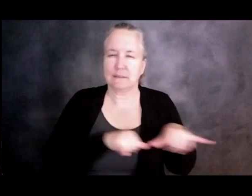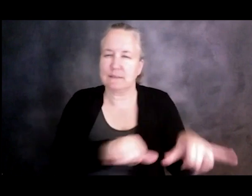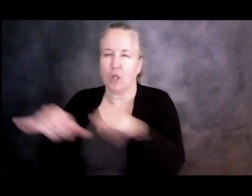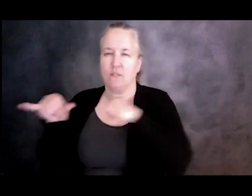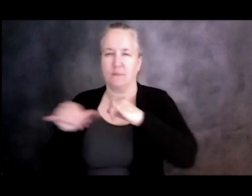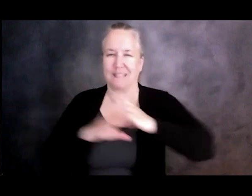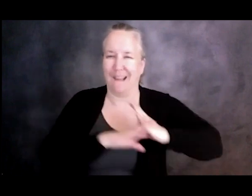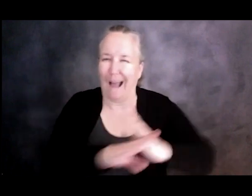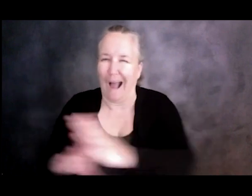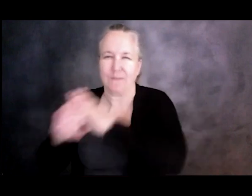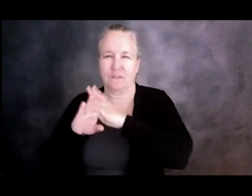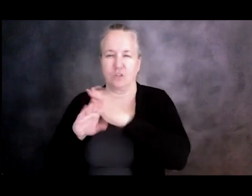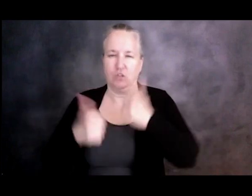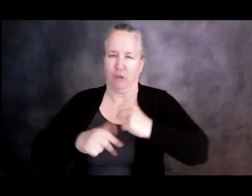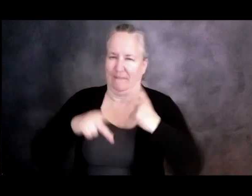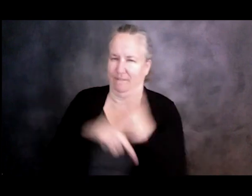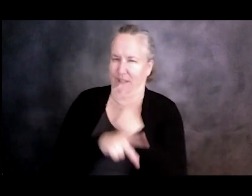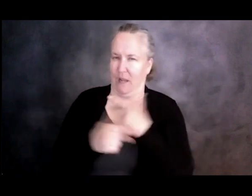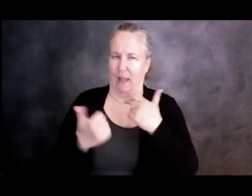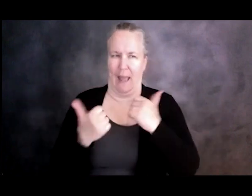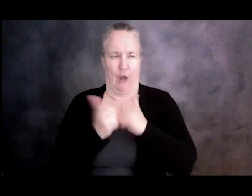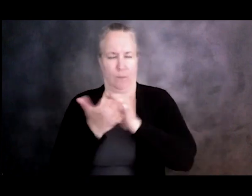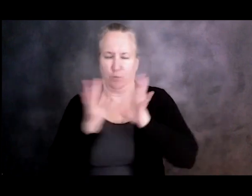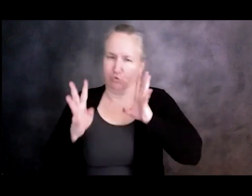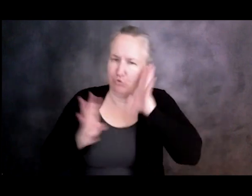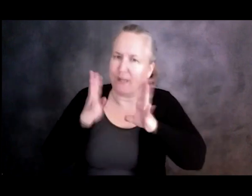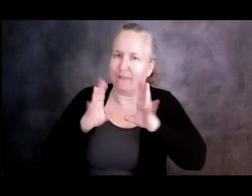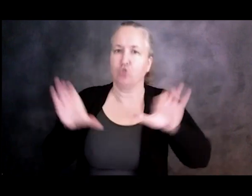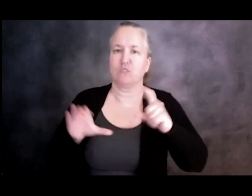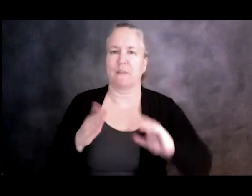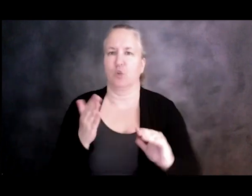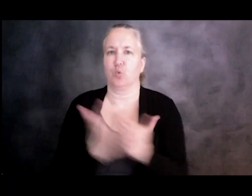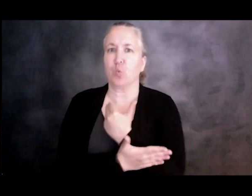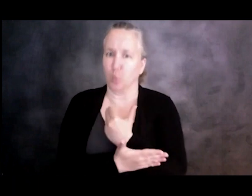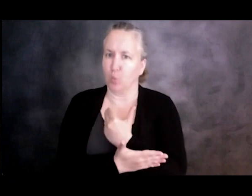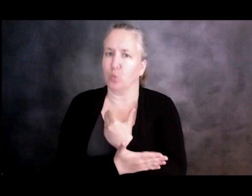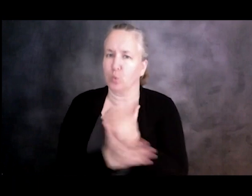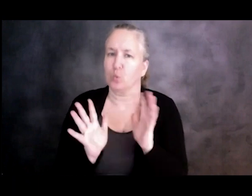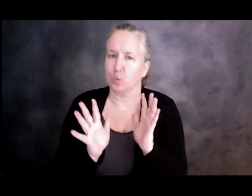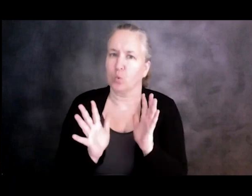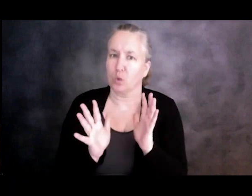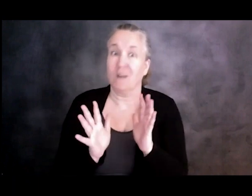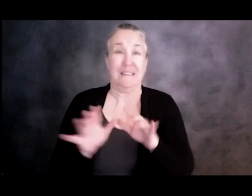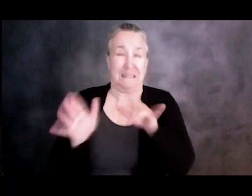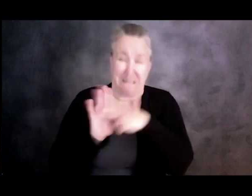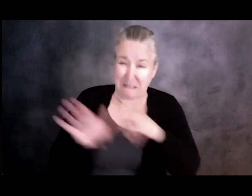and try to figure out a way to do something creative and new that will destroy-- both inhabit and destroy those stereotypes at the same time.